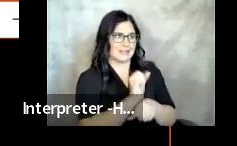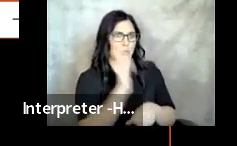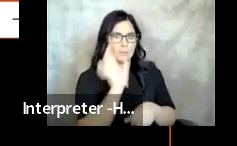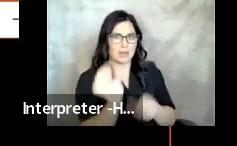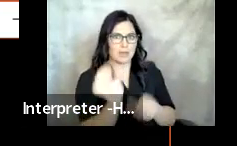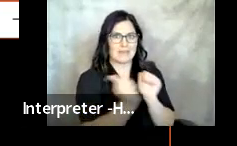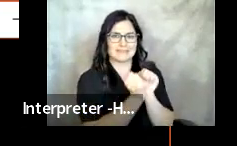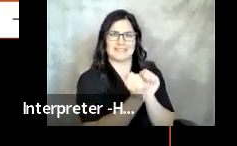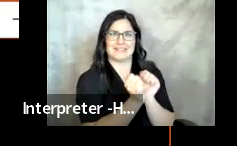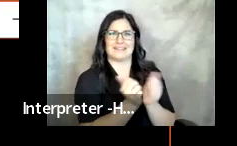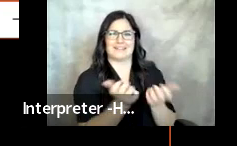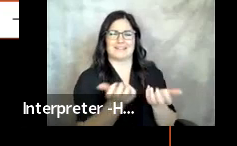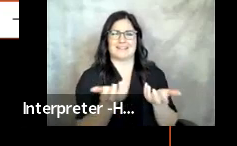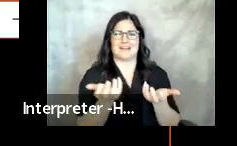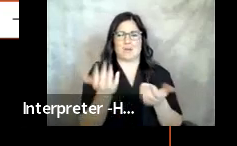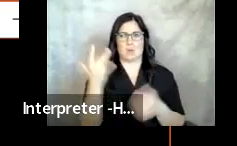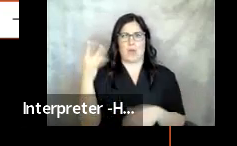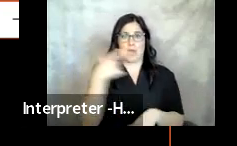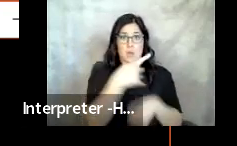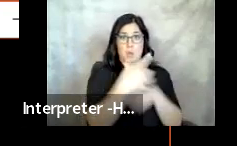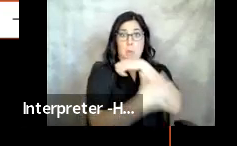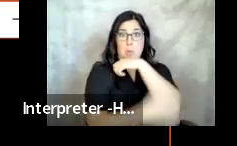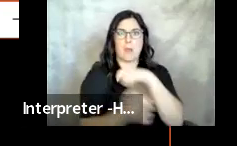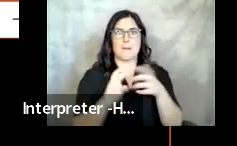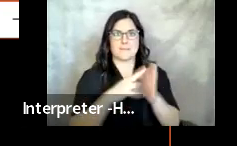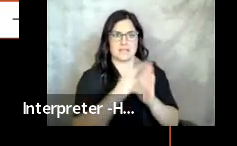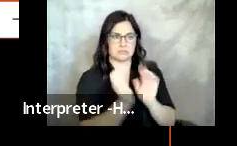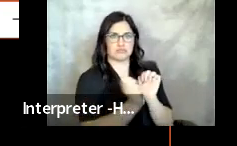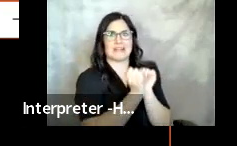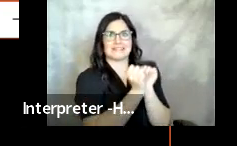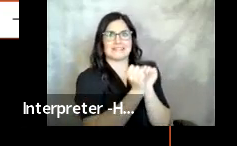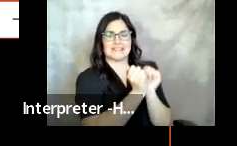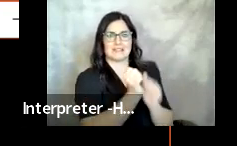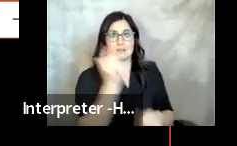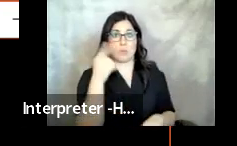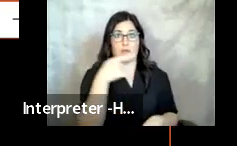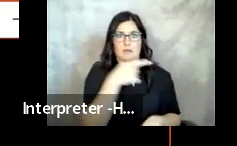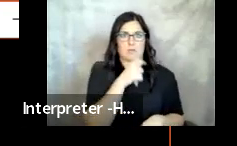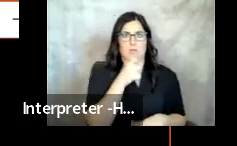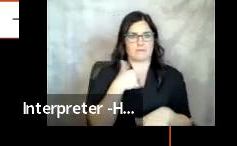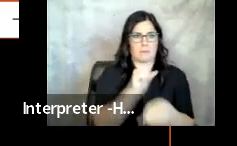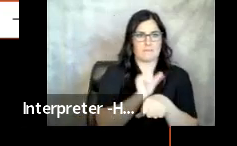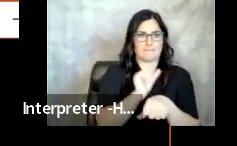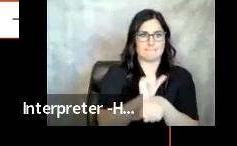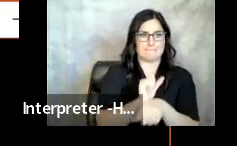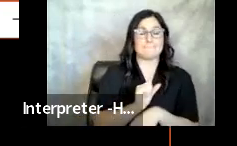In other words, the. Crime of being poor or unemployed. And once you're arrested for vagrancy.